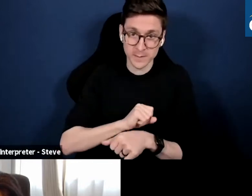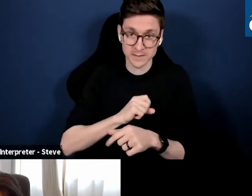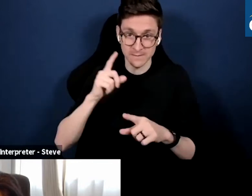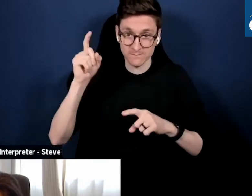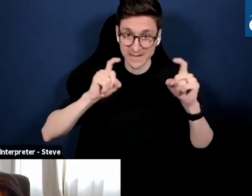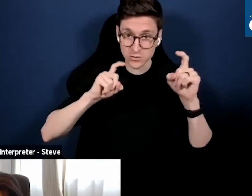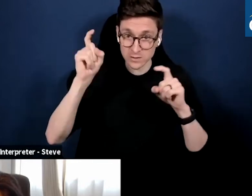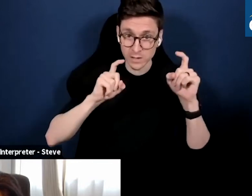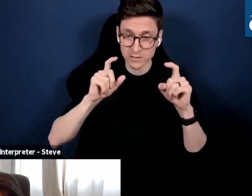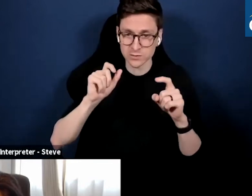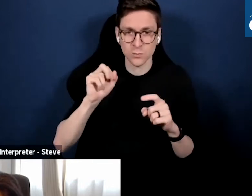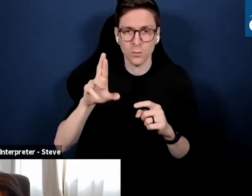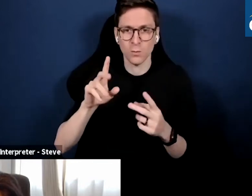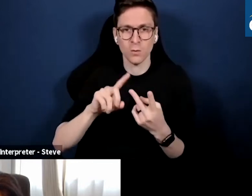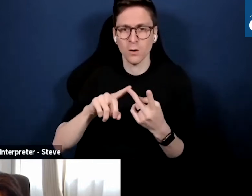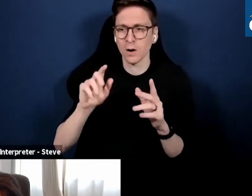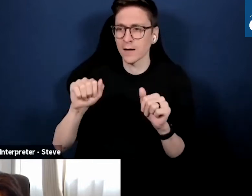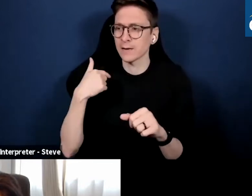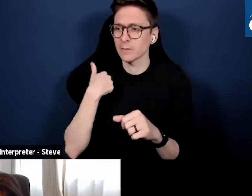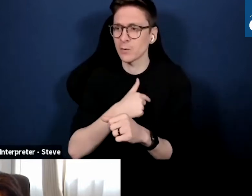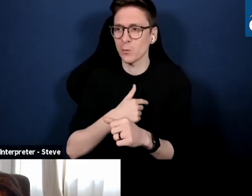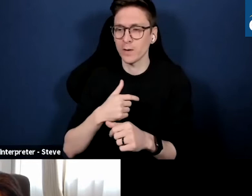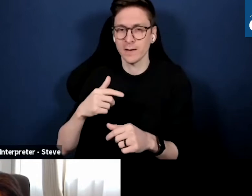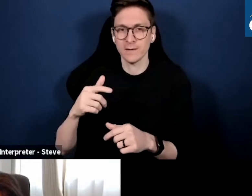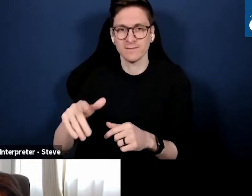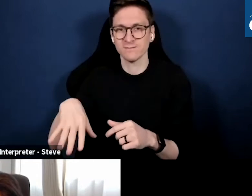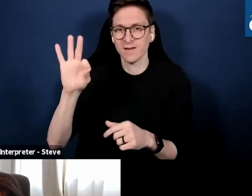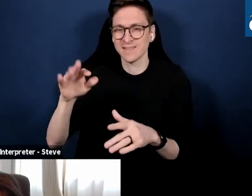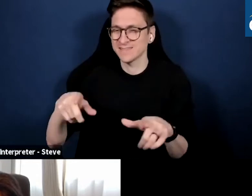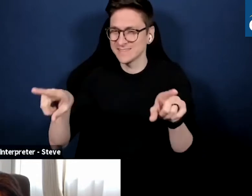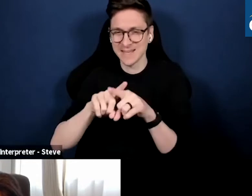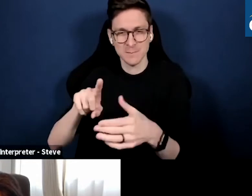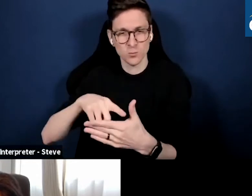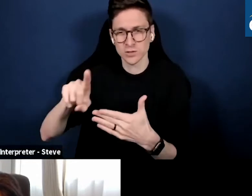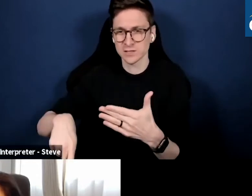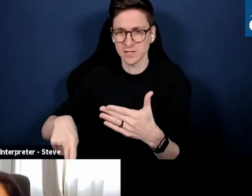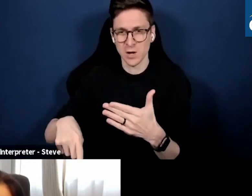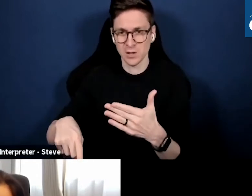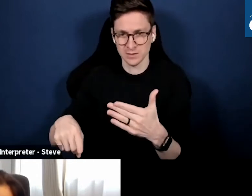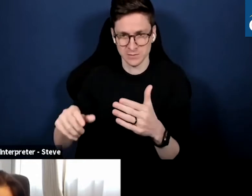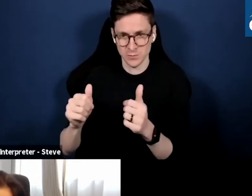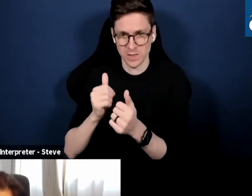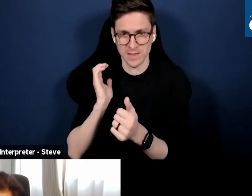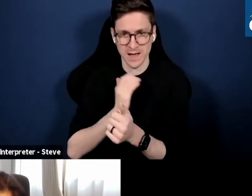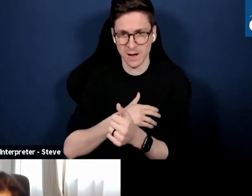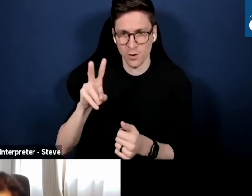get the same outcomes for a virtual character the same expressiveness that feels natural